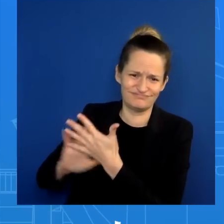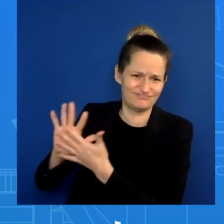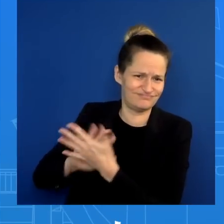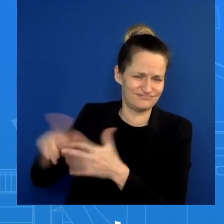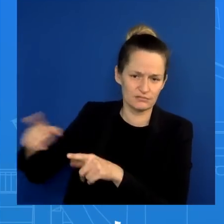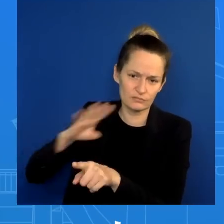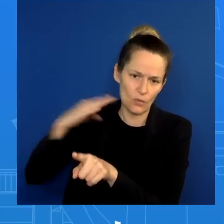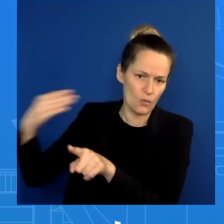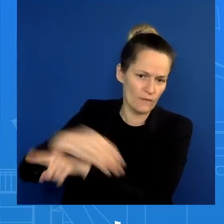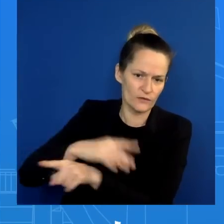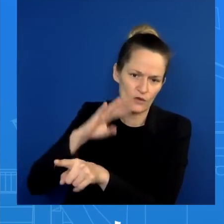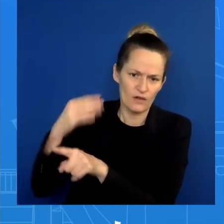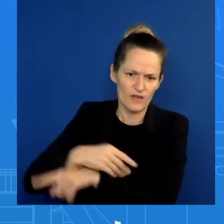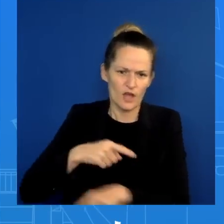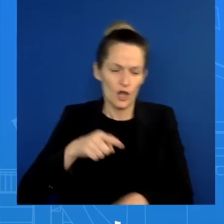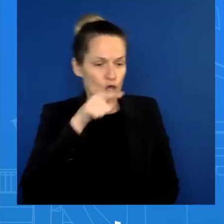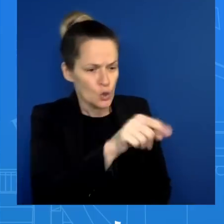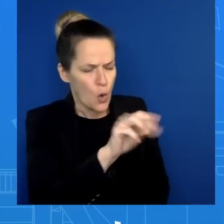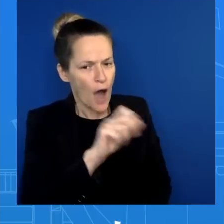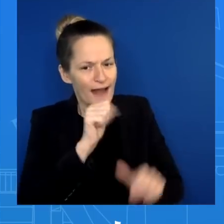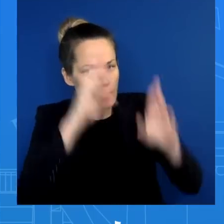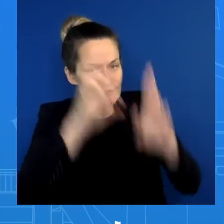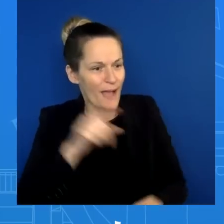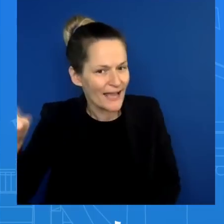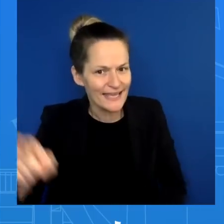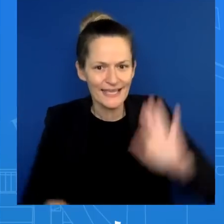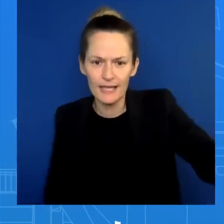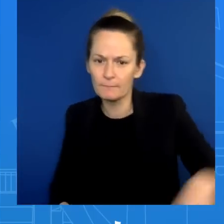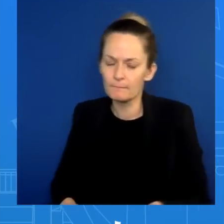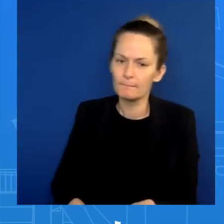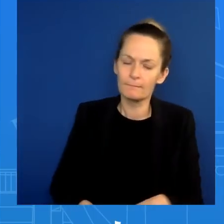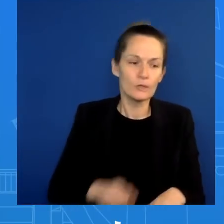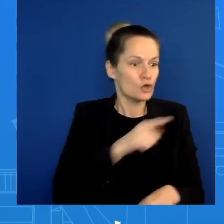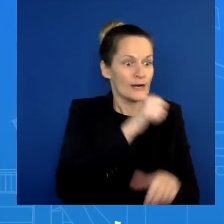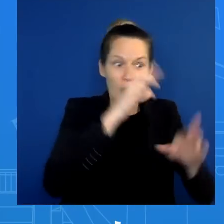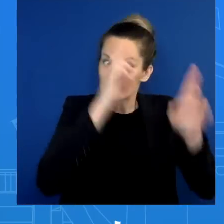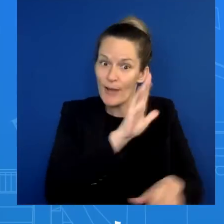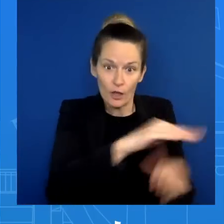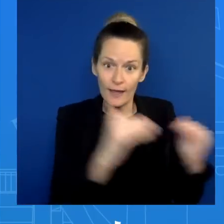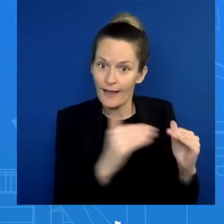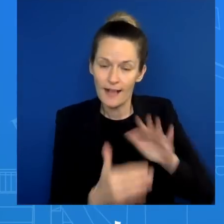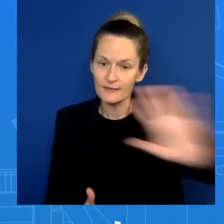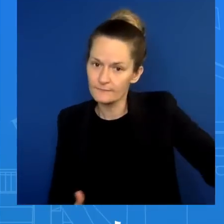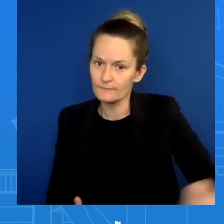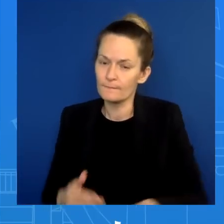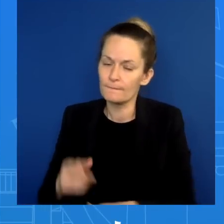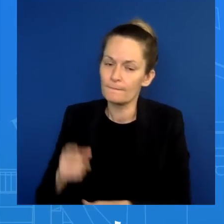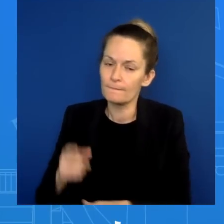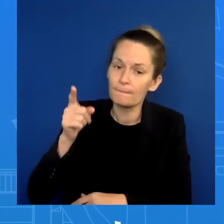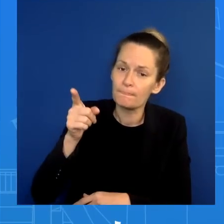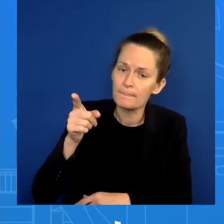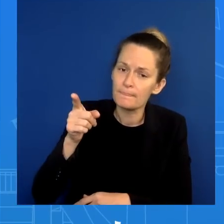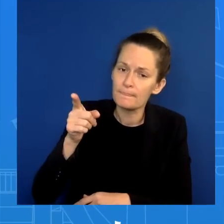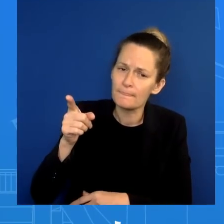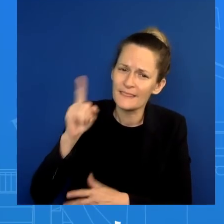The Press: The marriage bill, what Senator Schumer, reach out for the person reached out to Senator Schumer for a vote on the legislation when lawmakers return from recess.